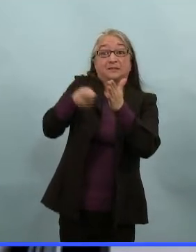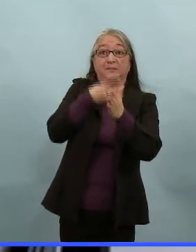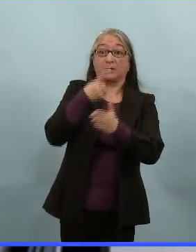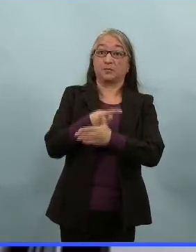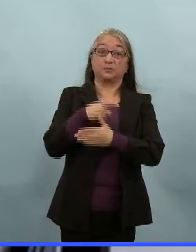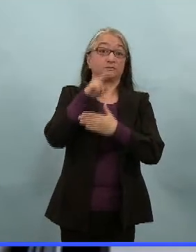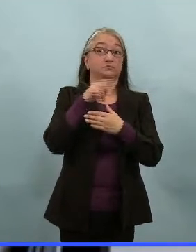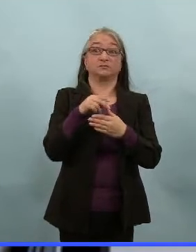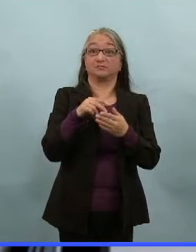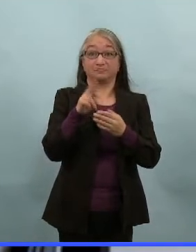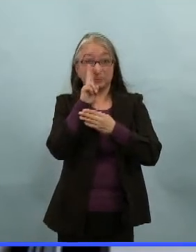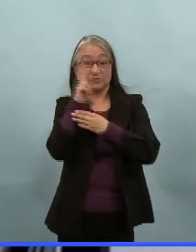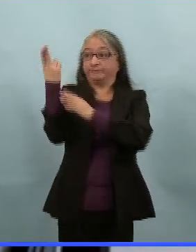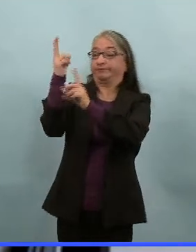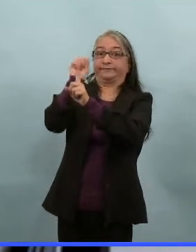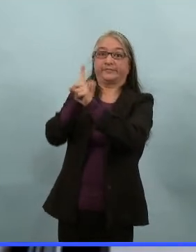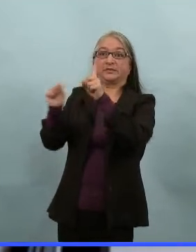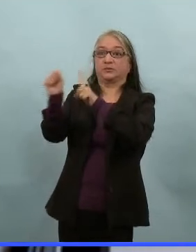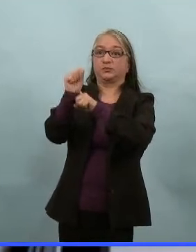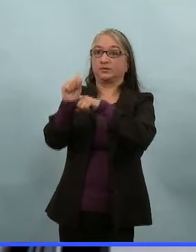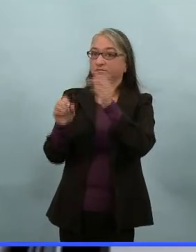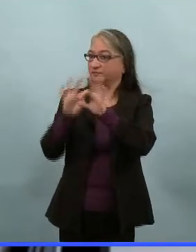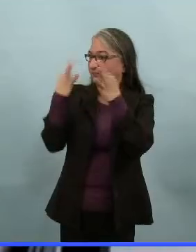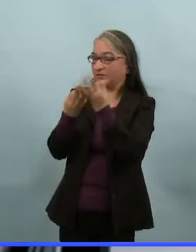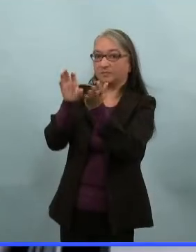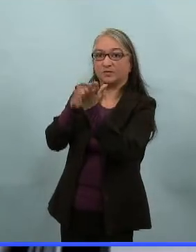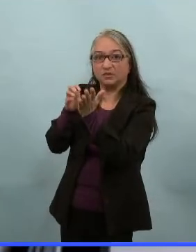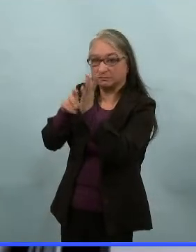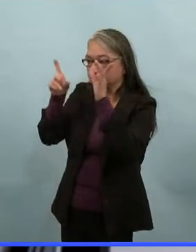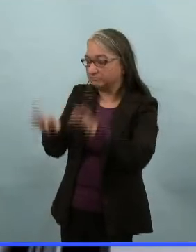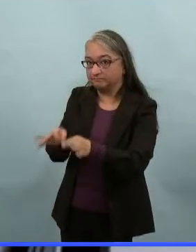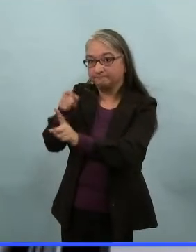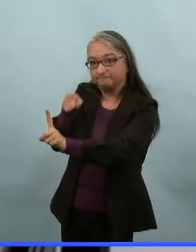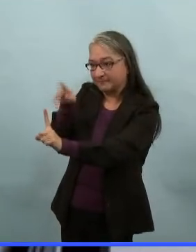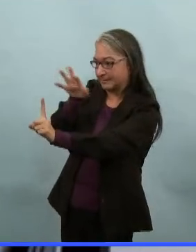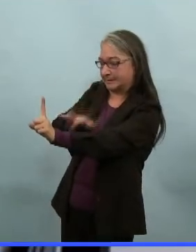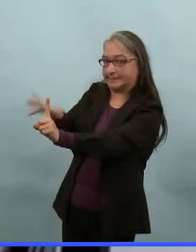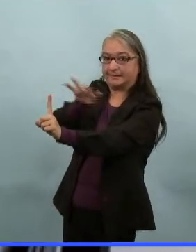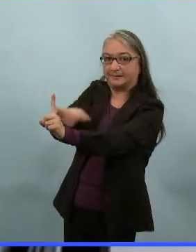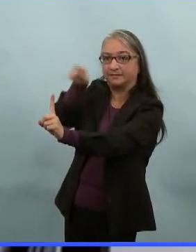an assessment of the individual in front of them and make that individual uh decision around the